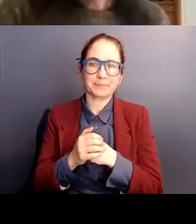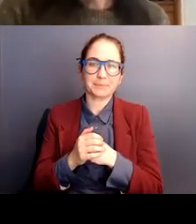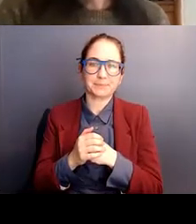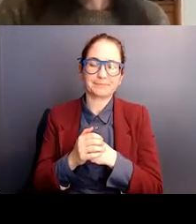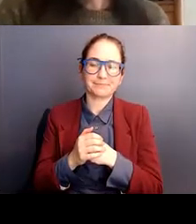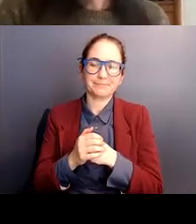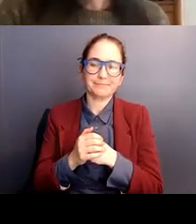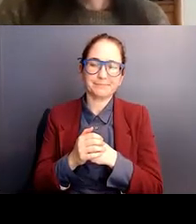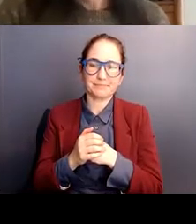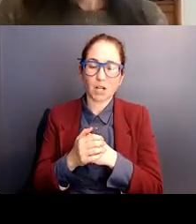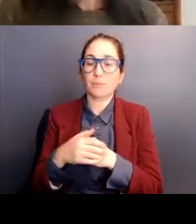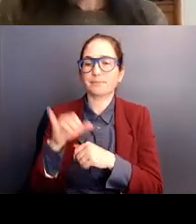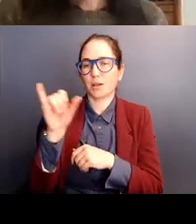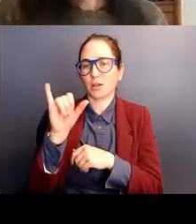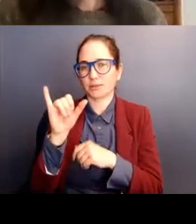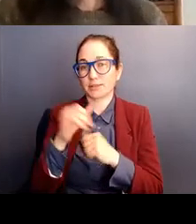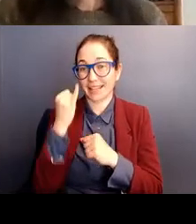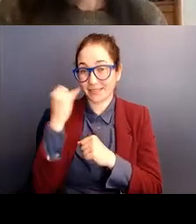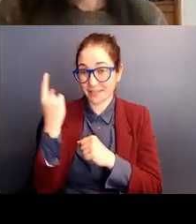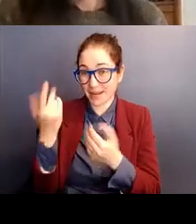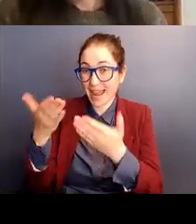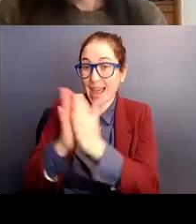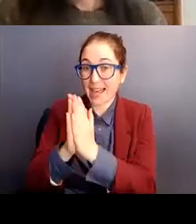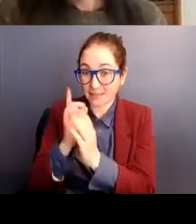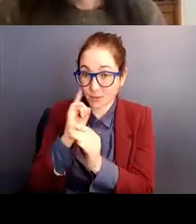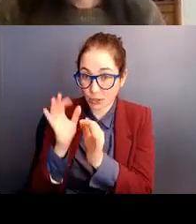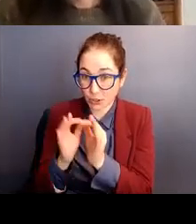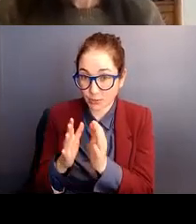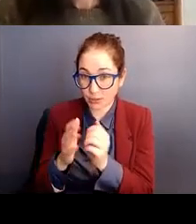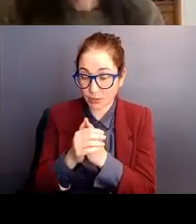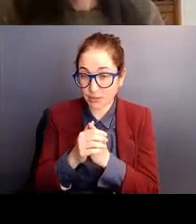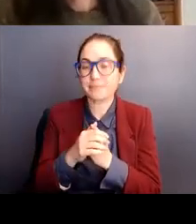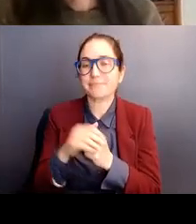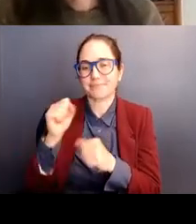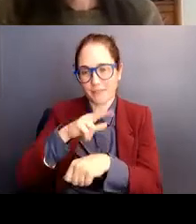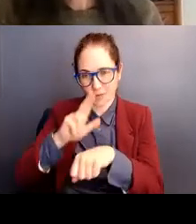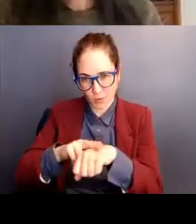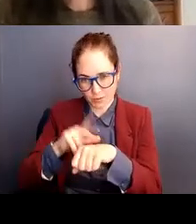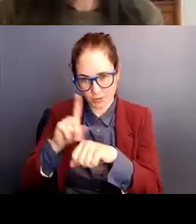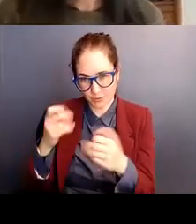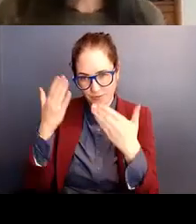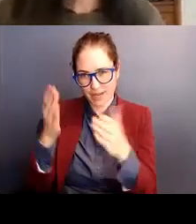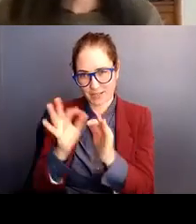And that is also to say if somebody asks for sign language interpretation, you should provide it. So I just mean if you're